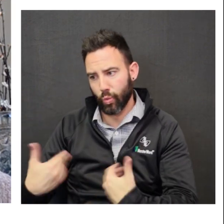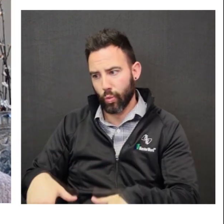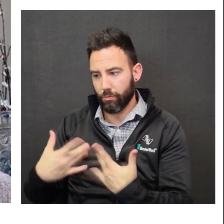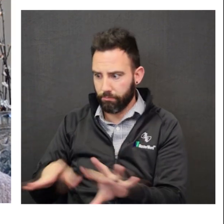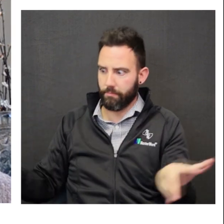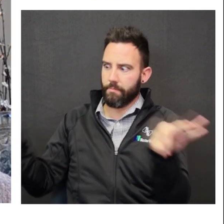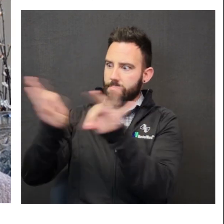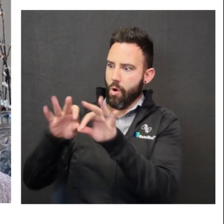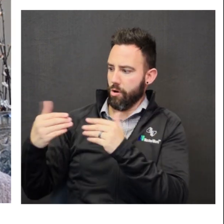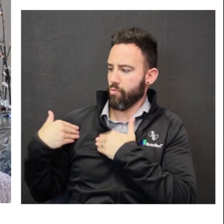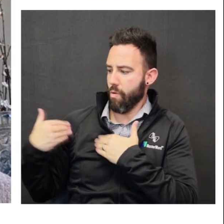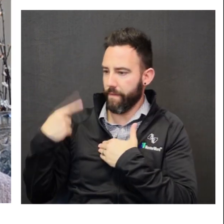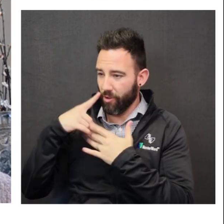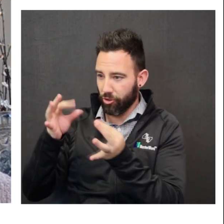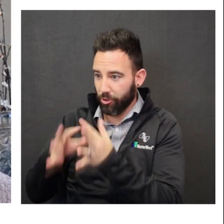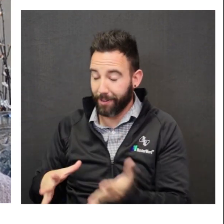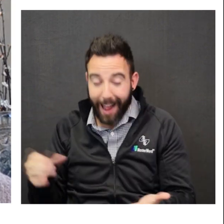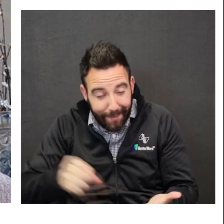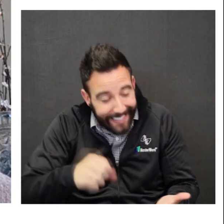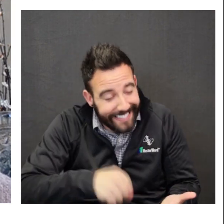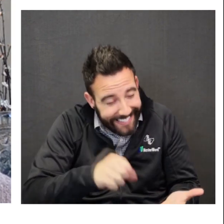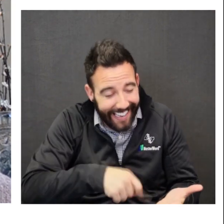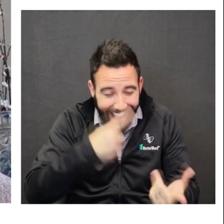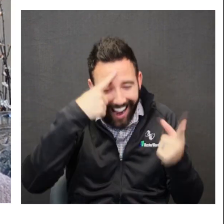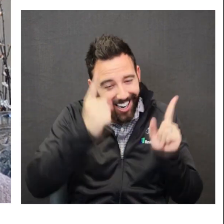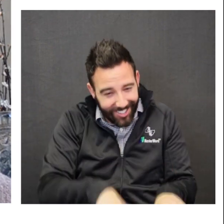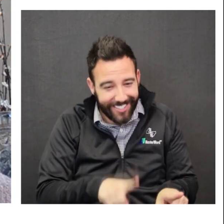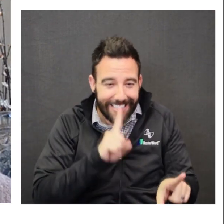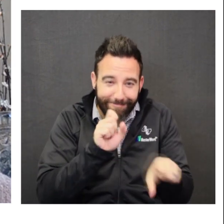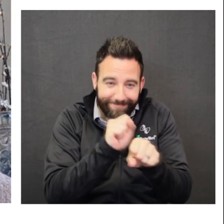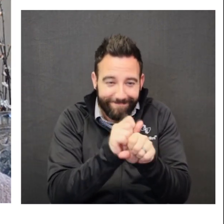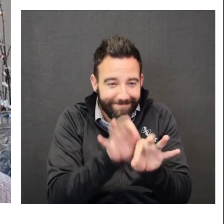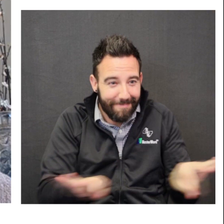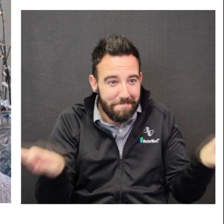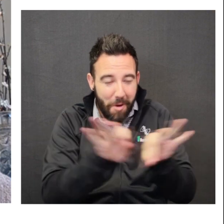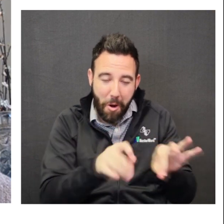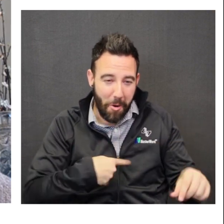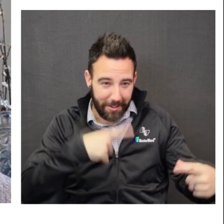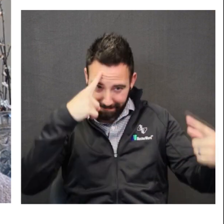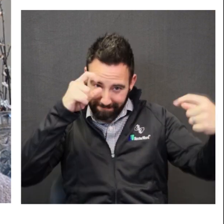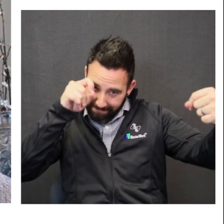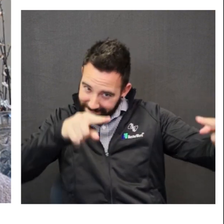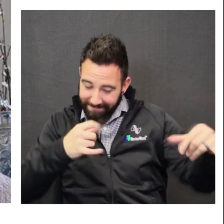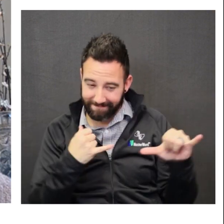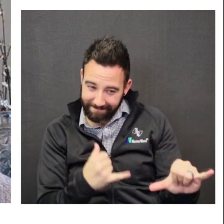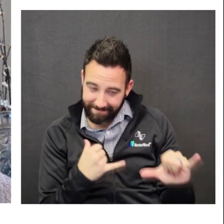So it's pretty critical role that. It is, yes. It's critical role, You and I are on the same page.